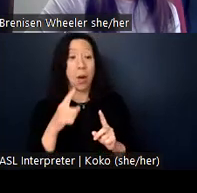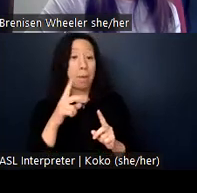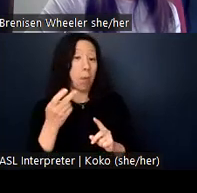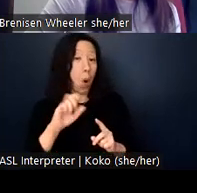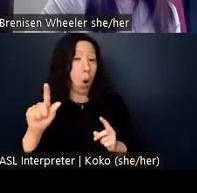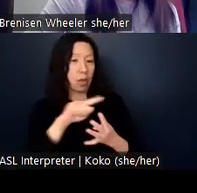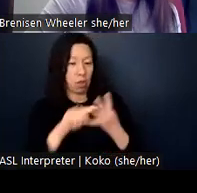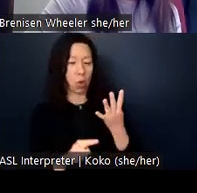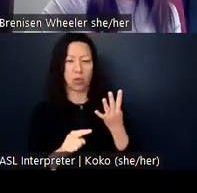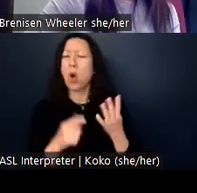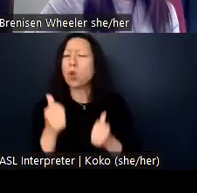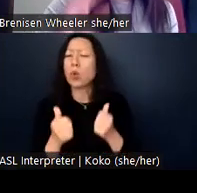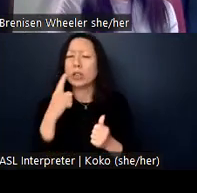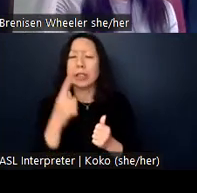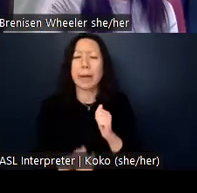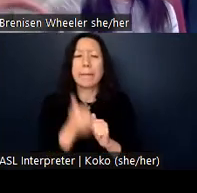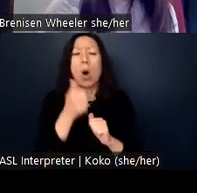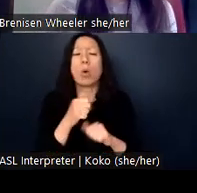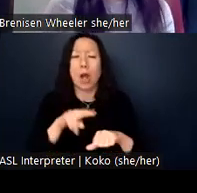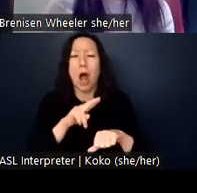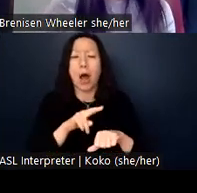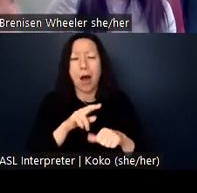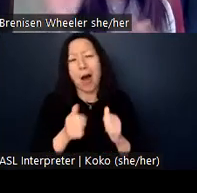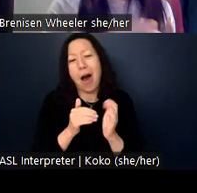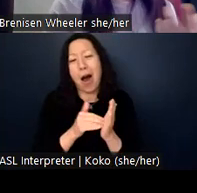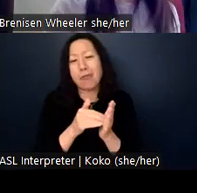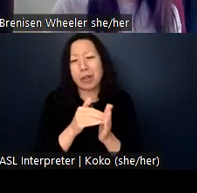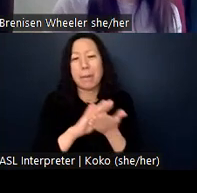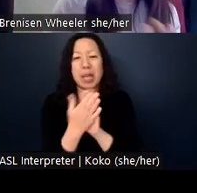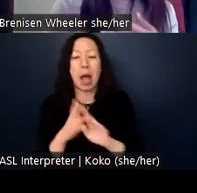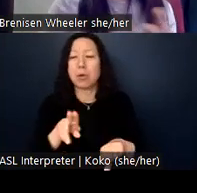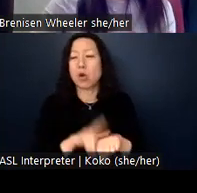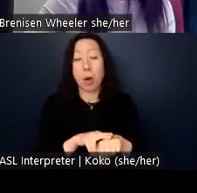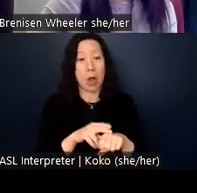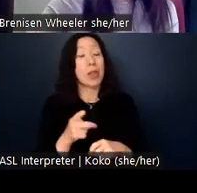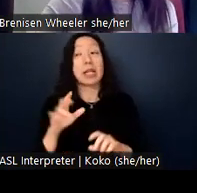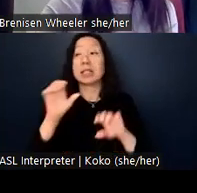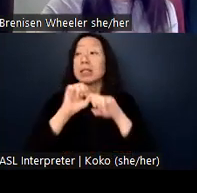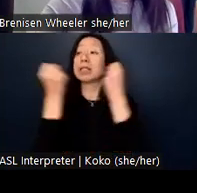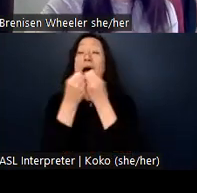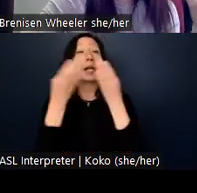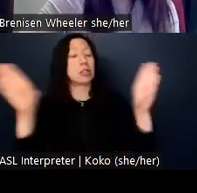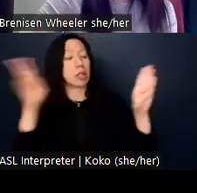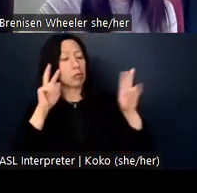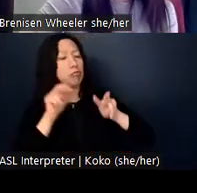12:28:38 Have you seen brushed off as not a big deal, or maybe depicted as even a genuine